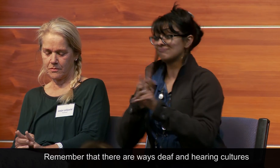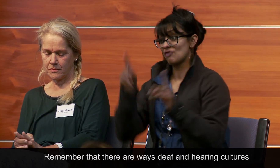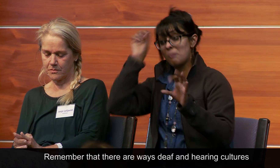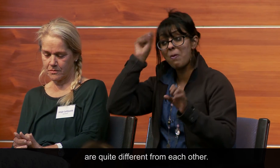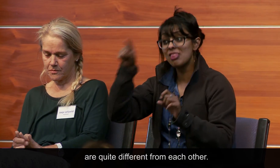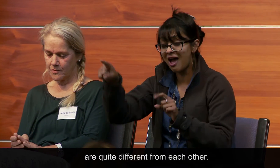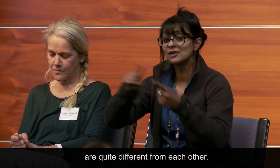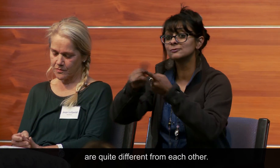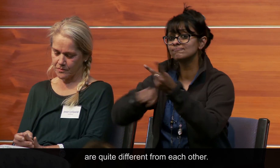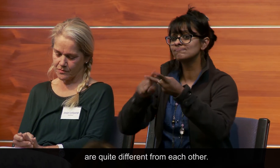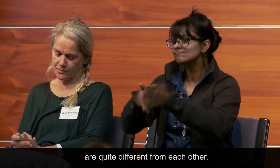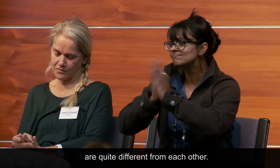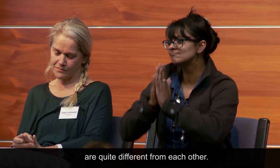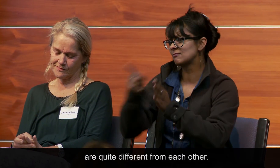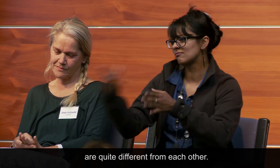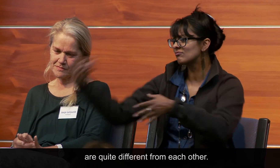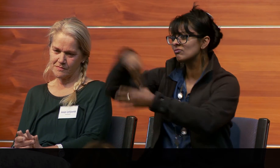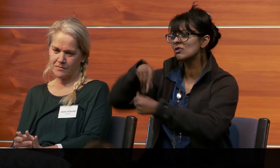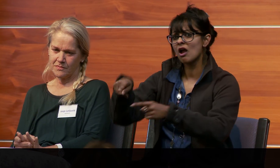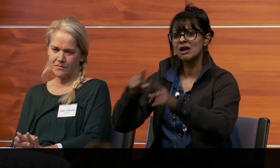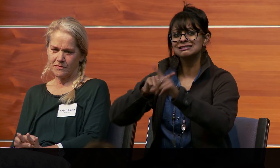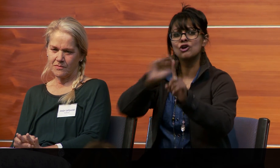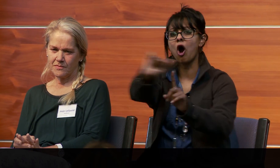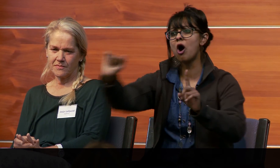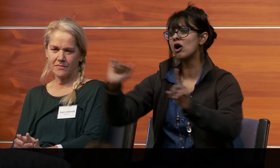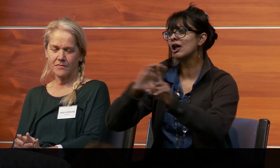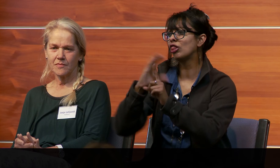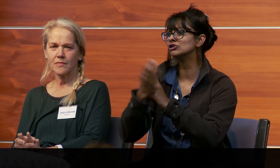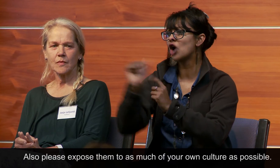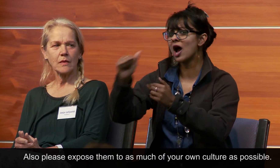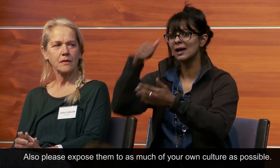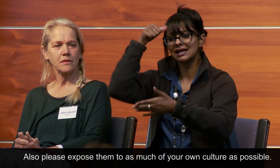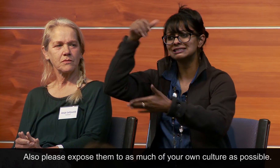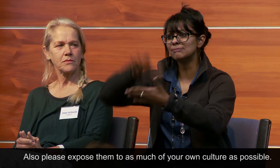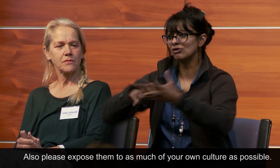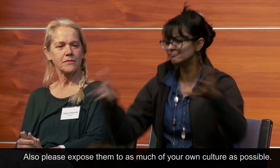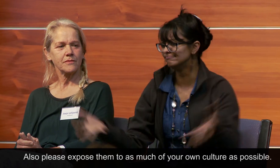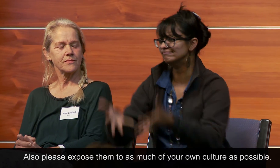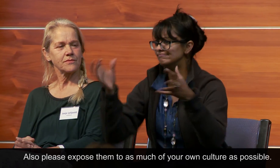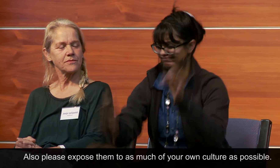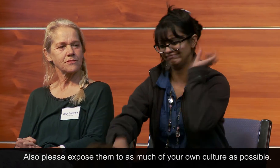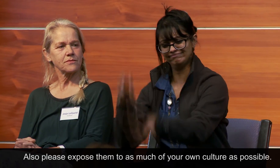cultures are quite different from each other. Also please expose them to as much of your